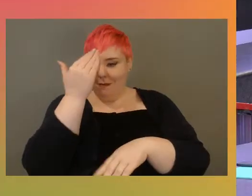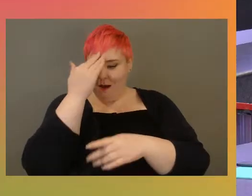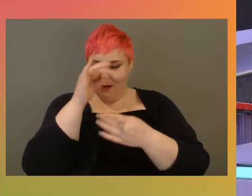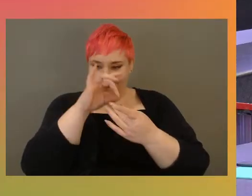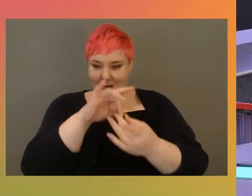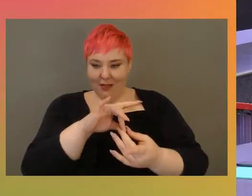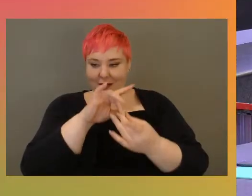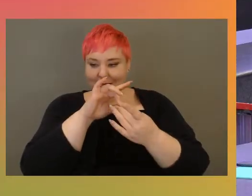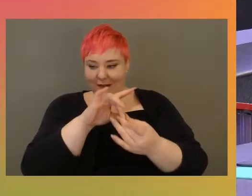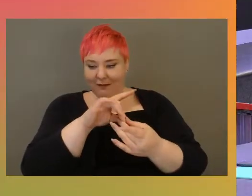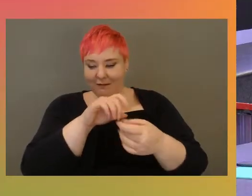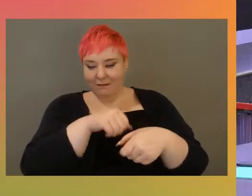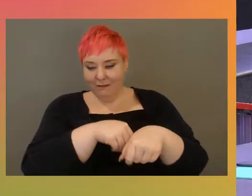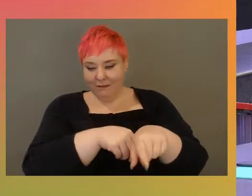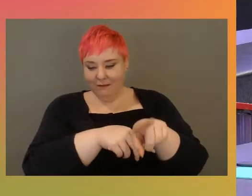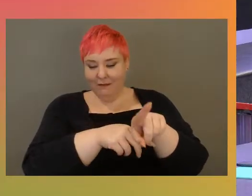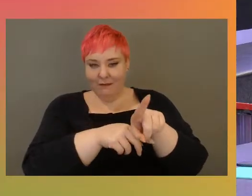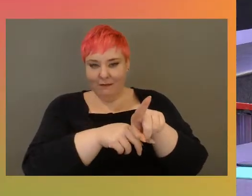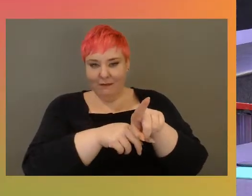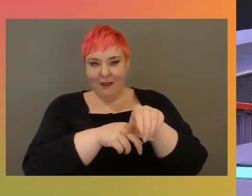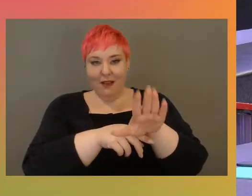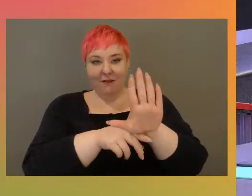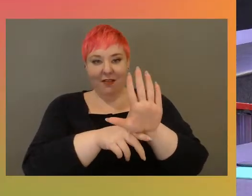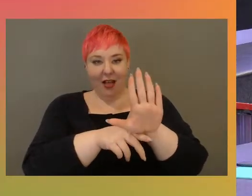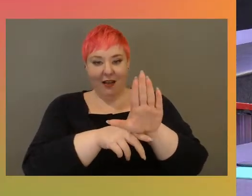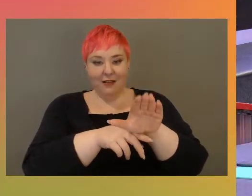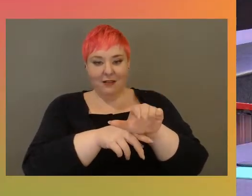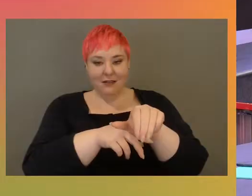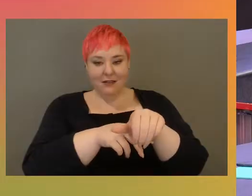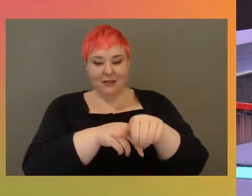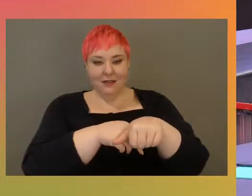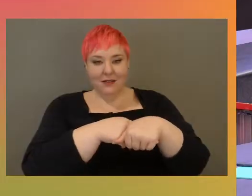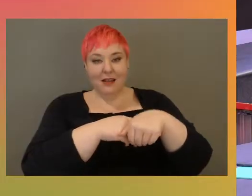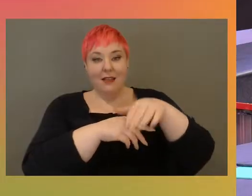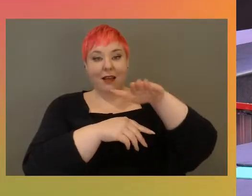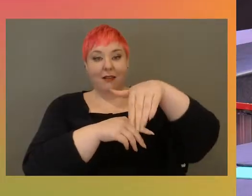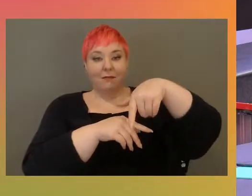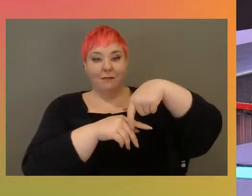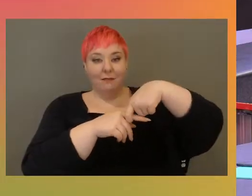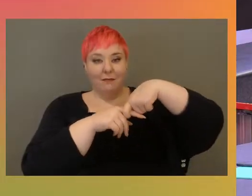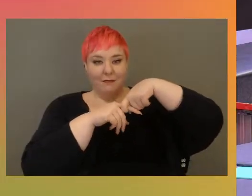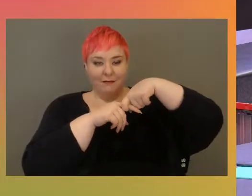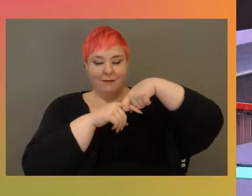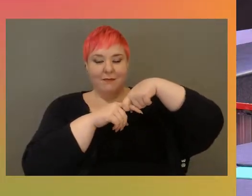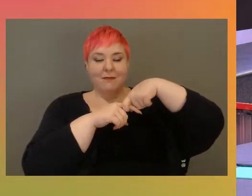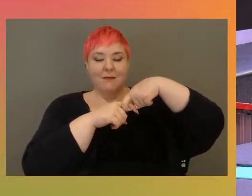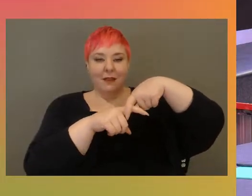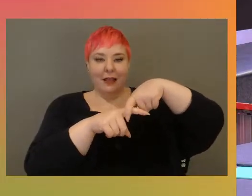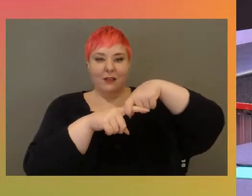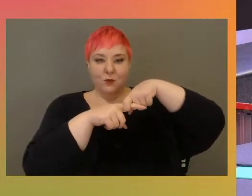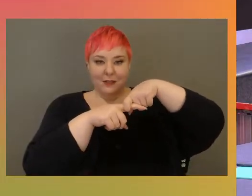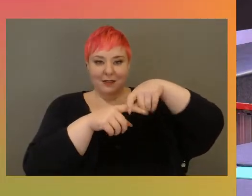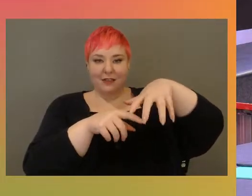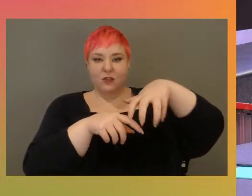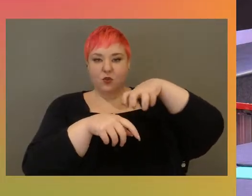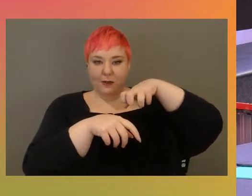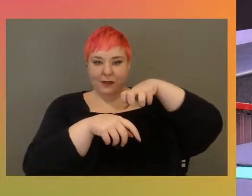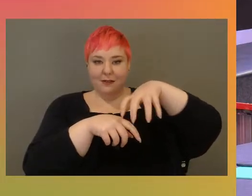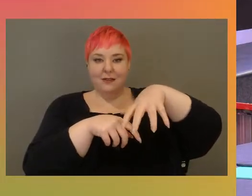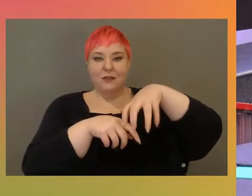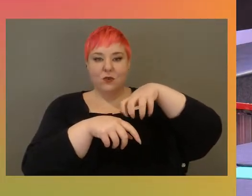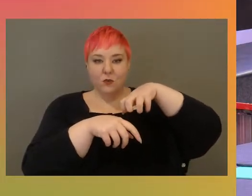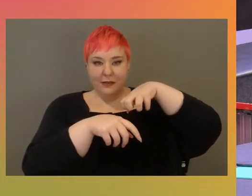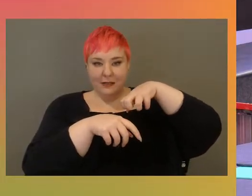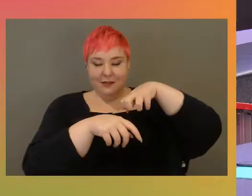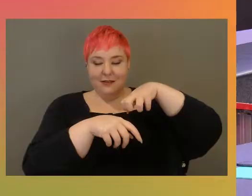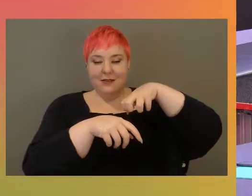AMOUNT, SWELL, MINDFULLY,